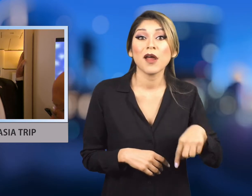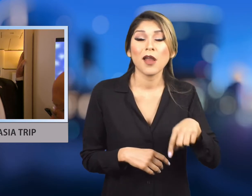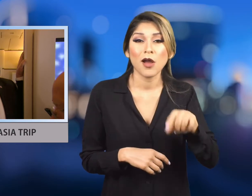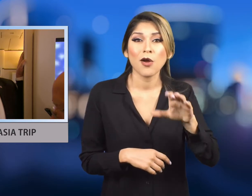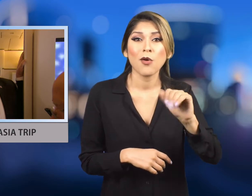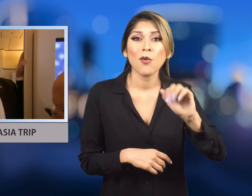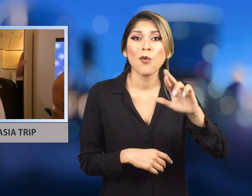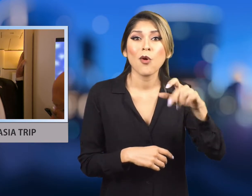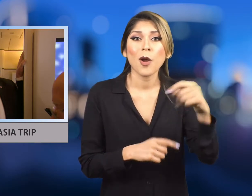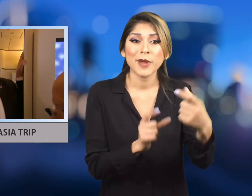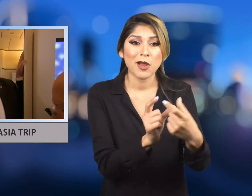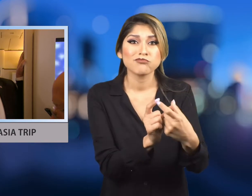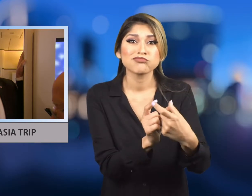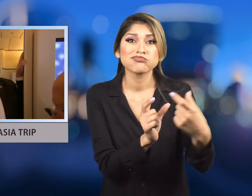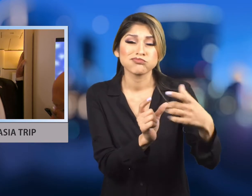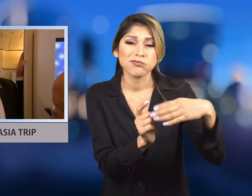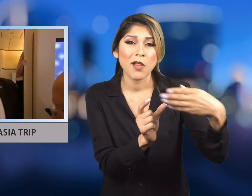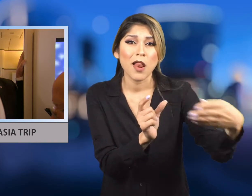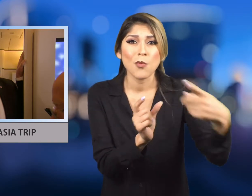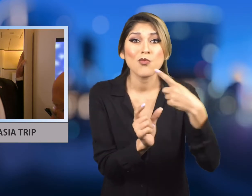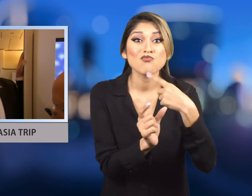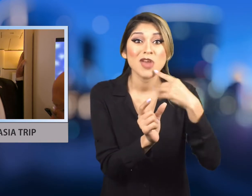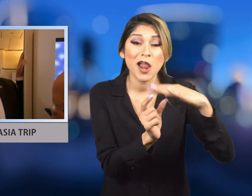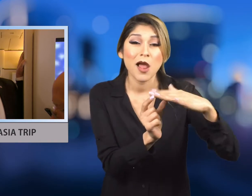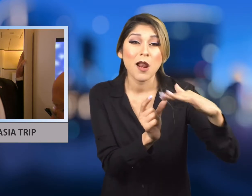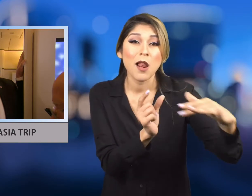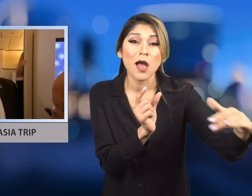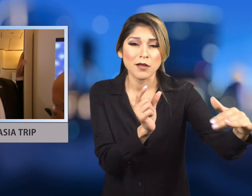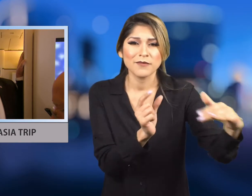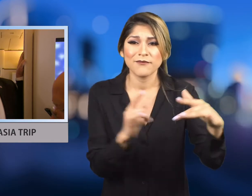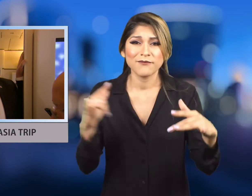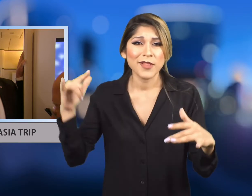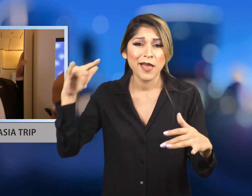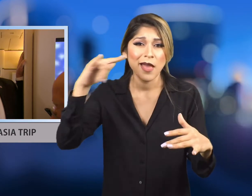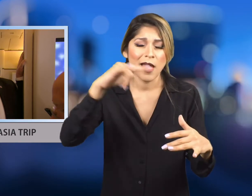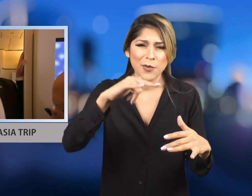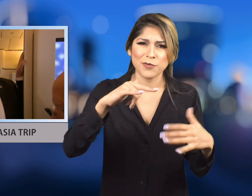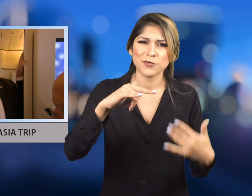rolled out for him in China.